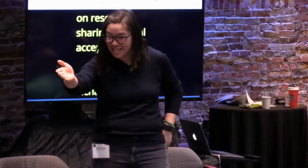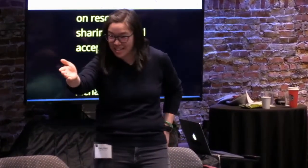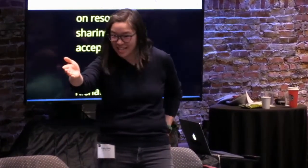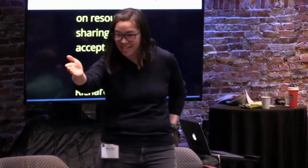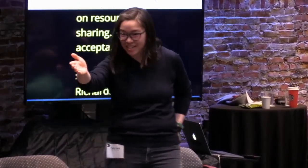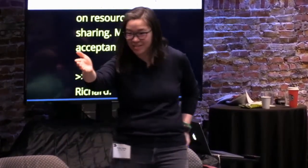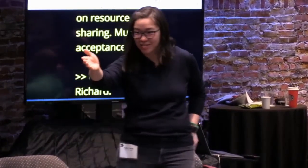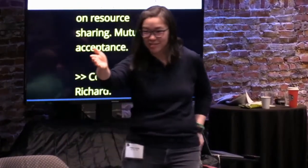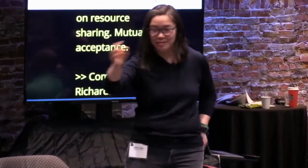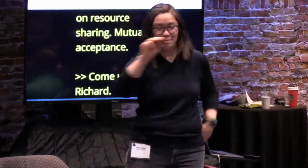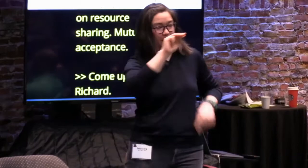Michelle Banks.